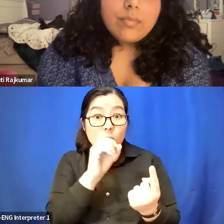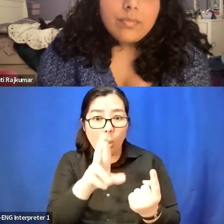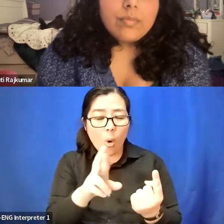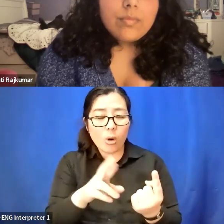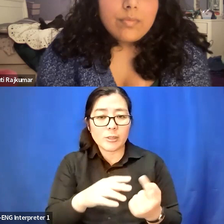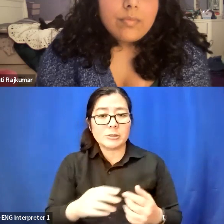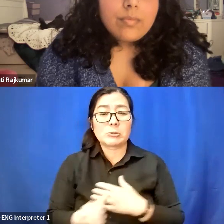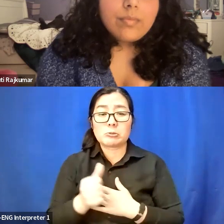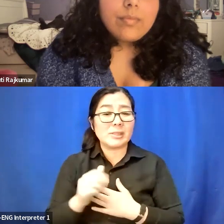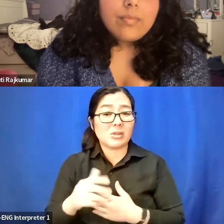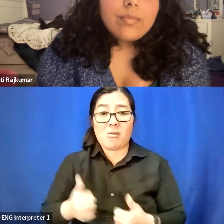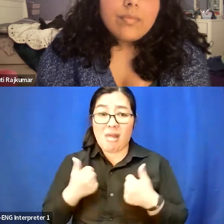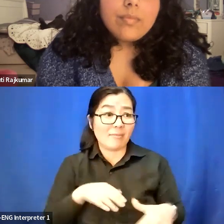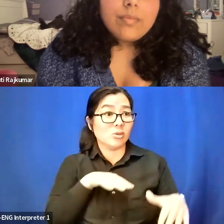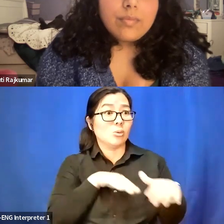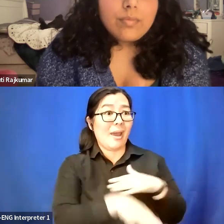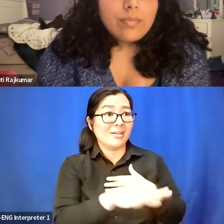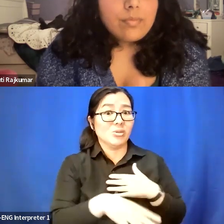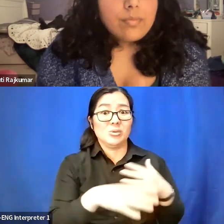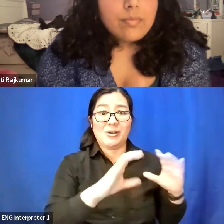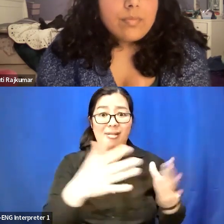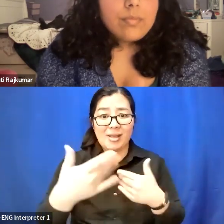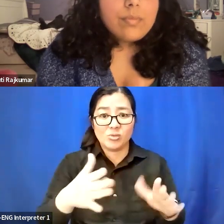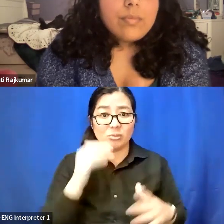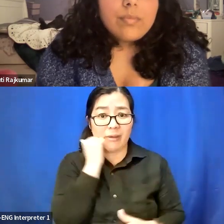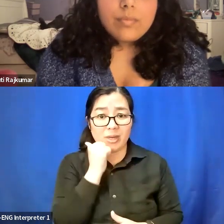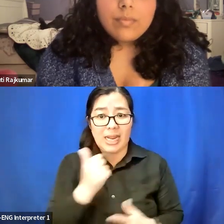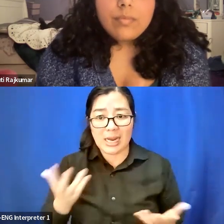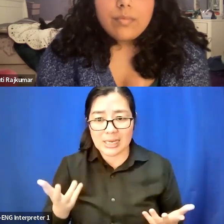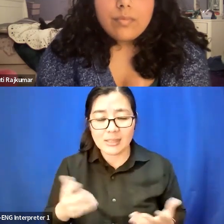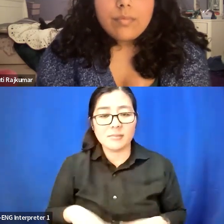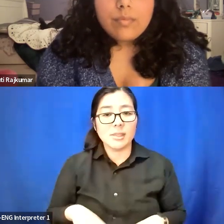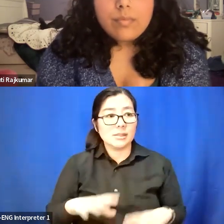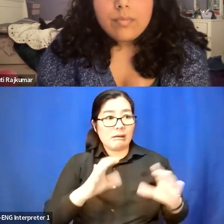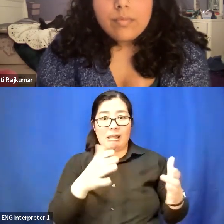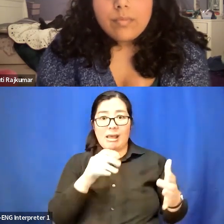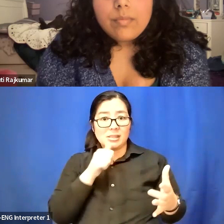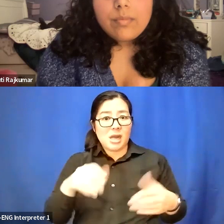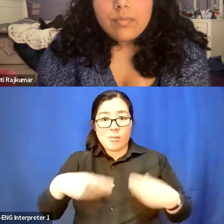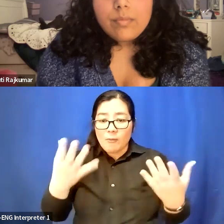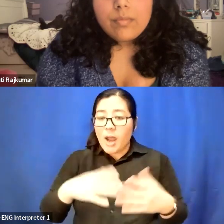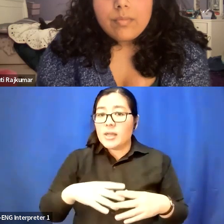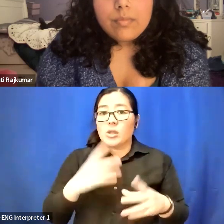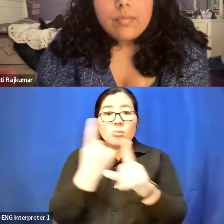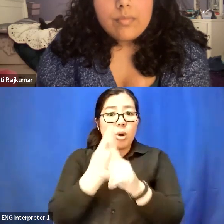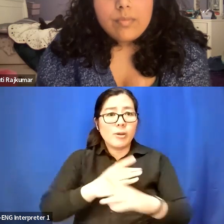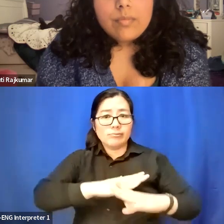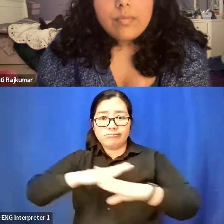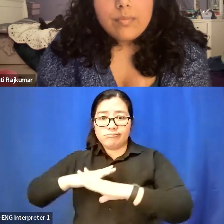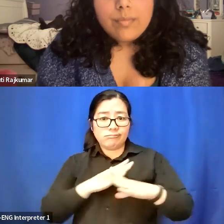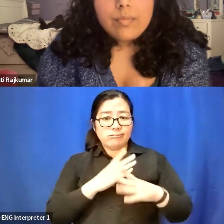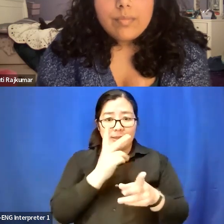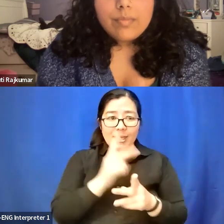because the school is not giving us the precautions that we need to keep ourselves safe.